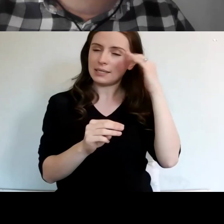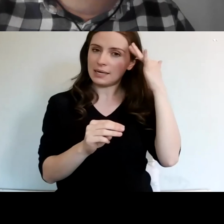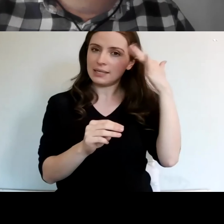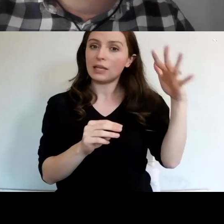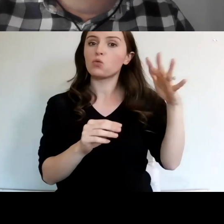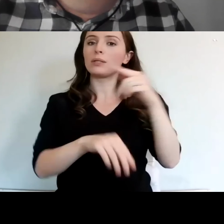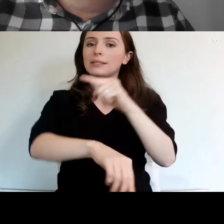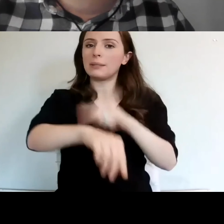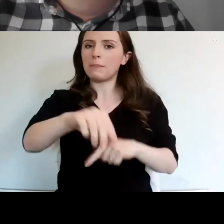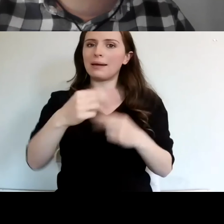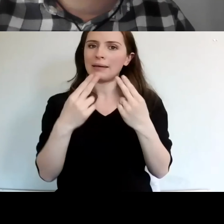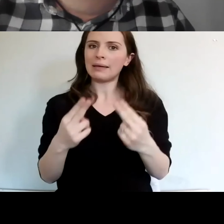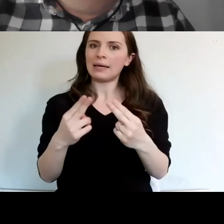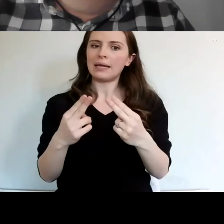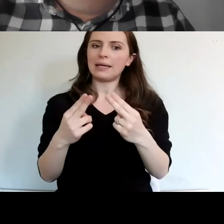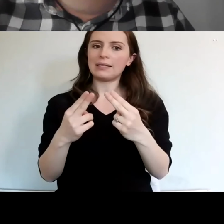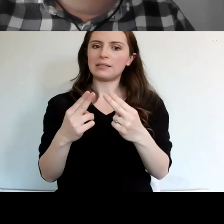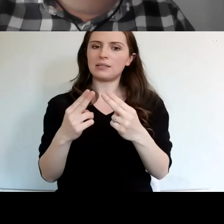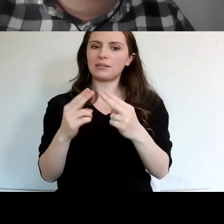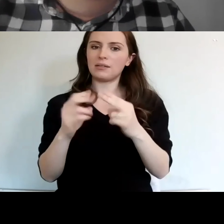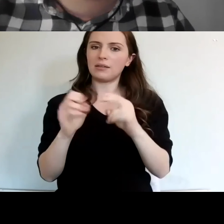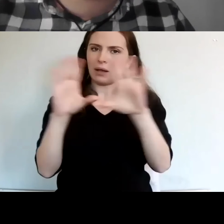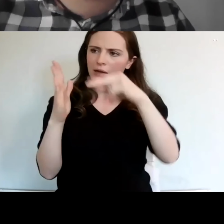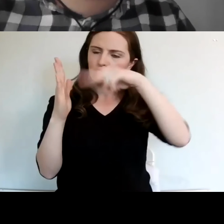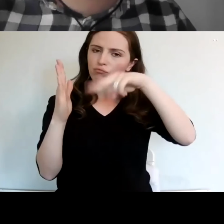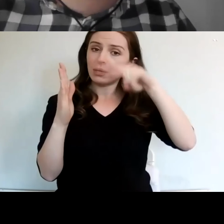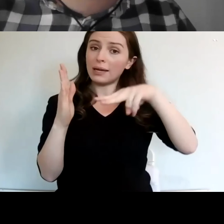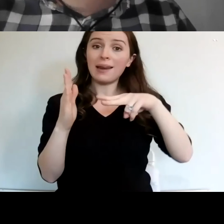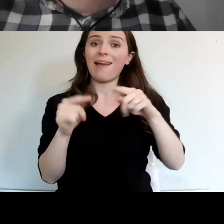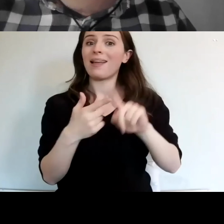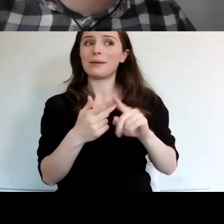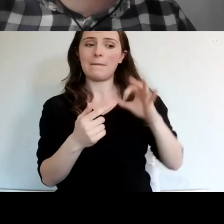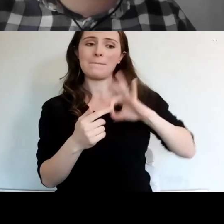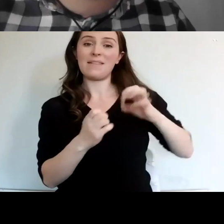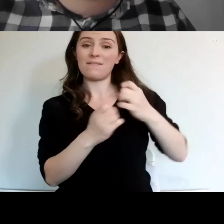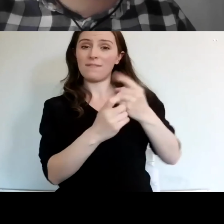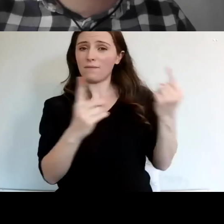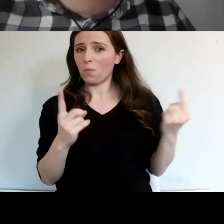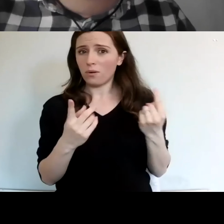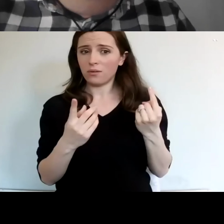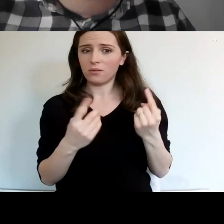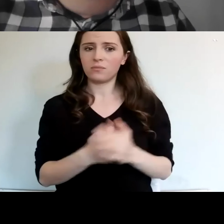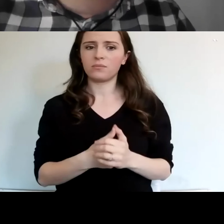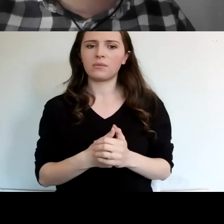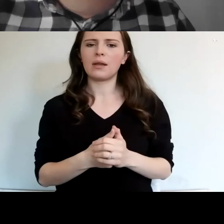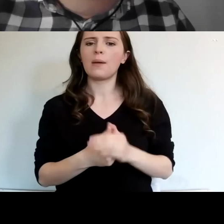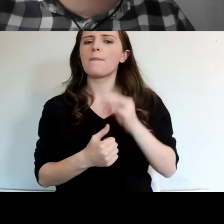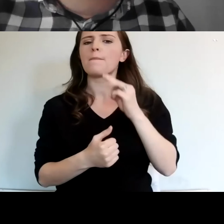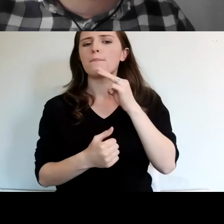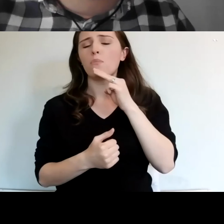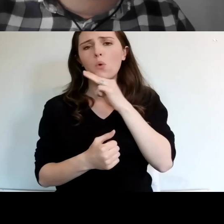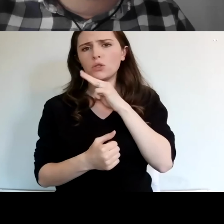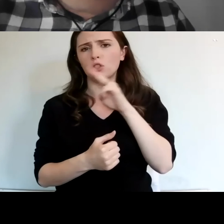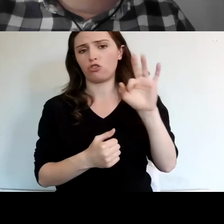and indeed, again, it's been proven to benefit everybody. It's vital — and Ger highlighted the principle of equitable access —